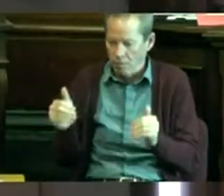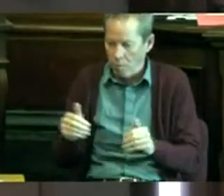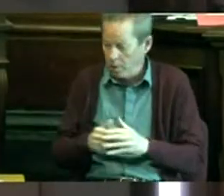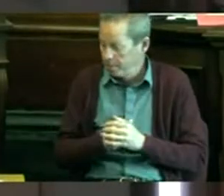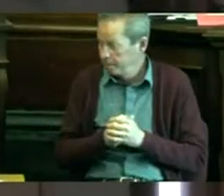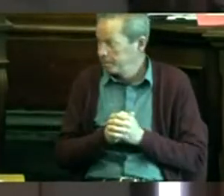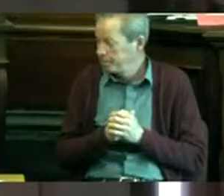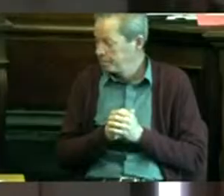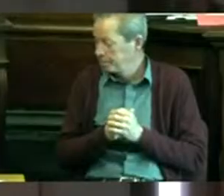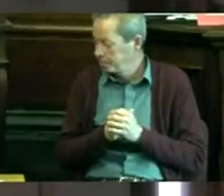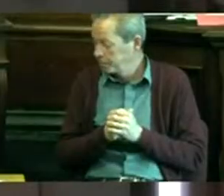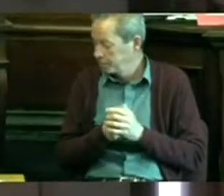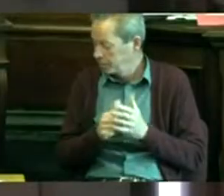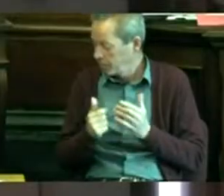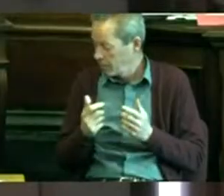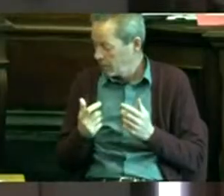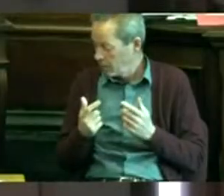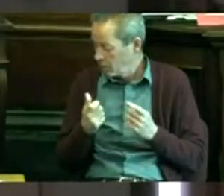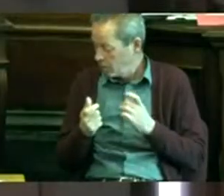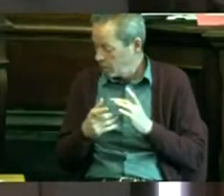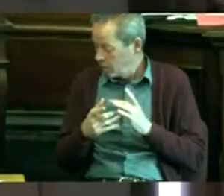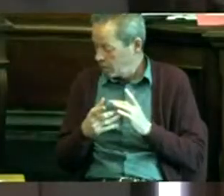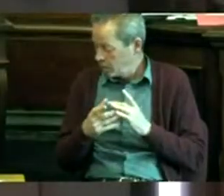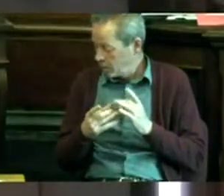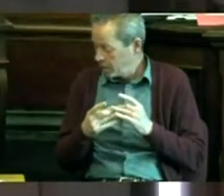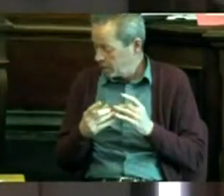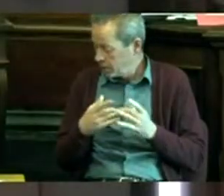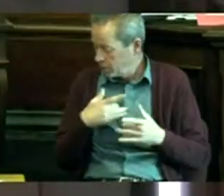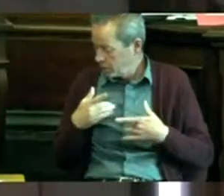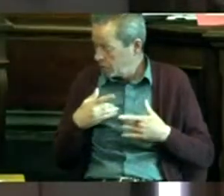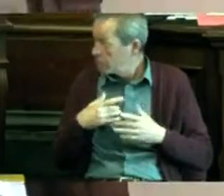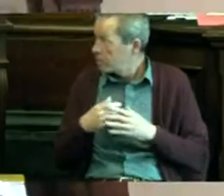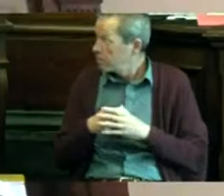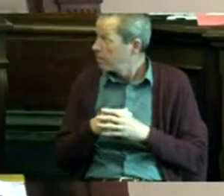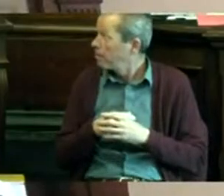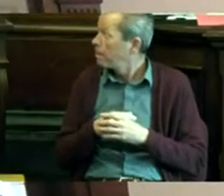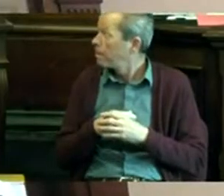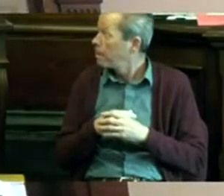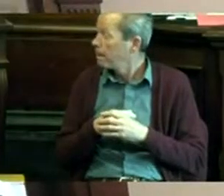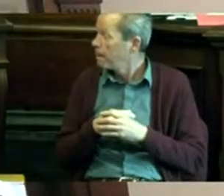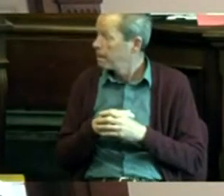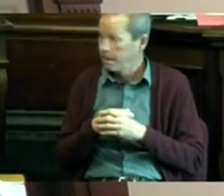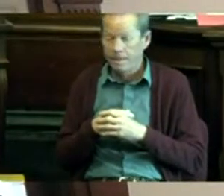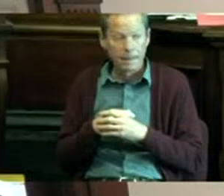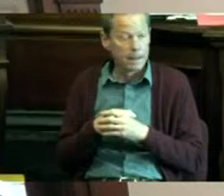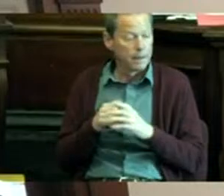appeal, so that we have it all in one place and can move